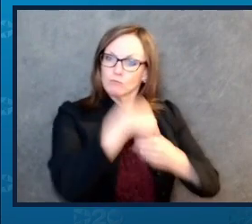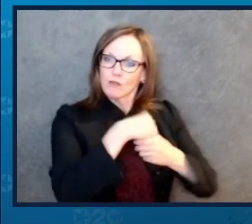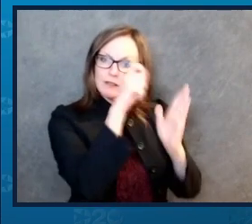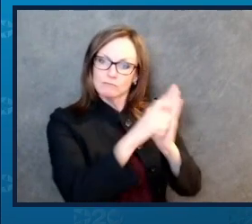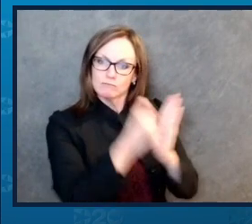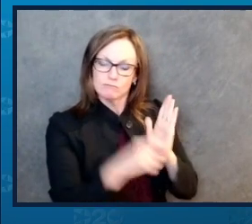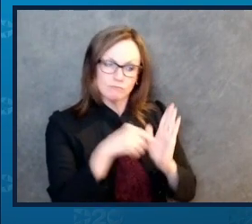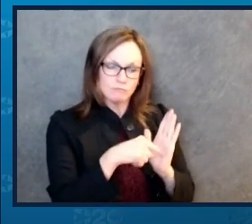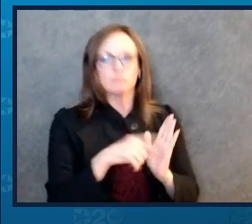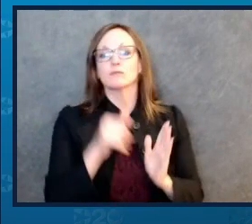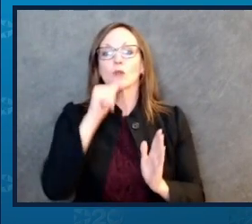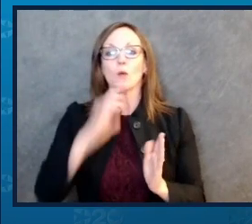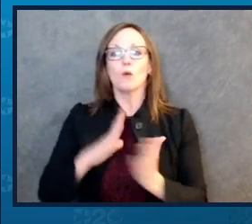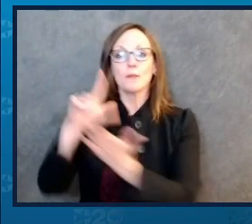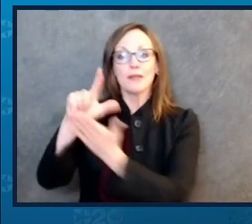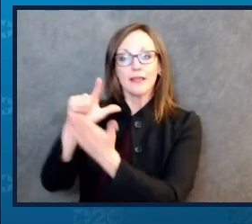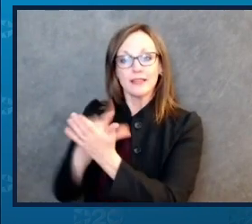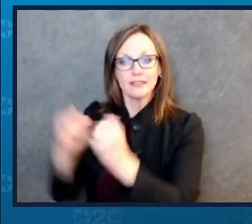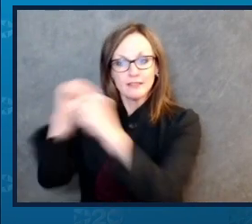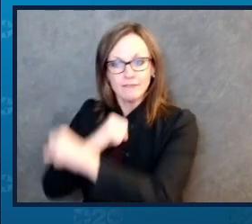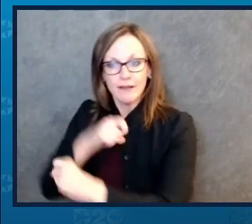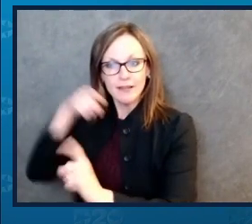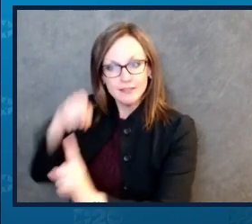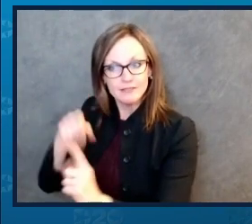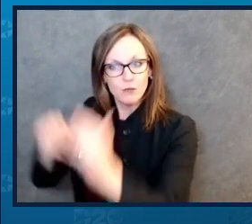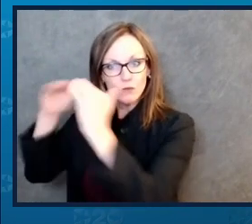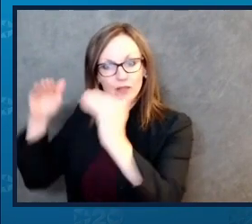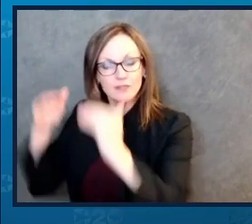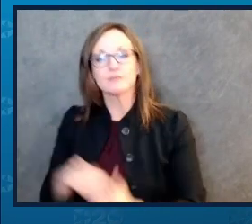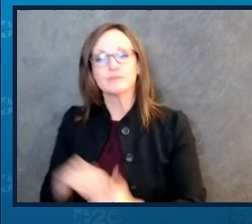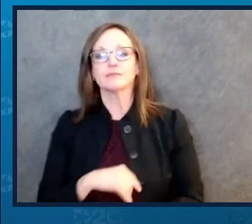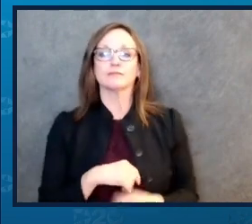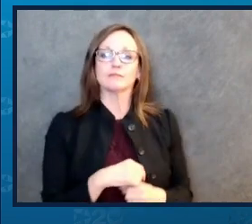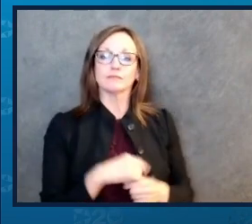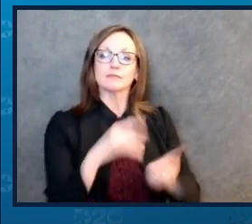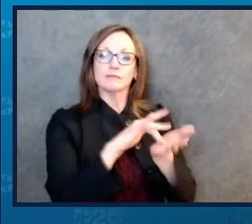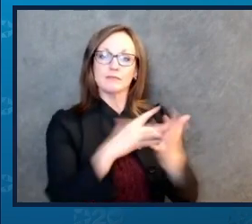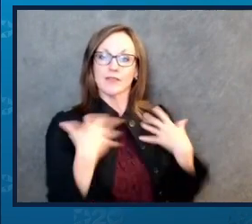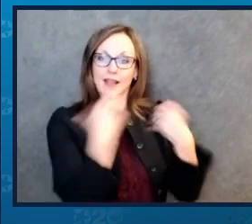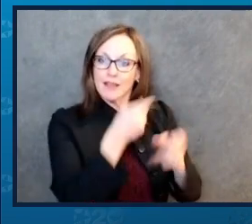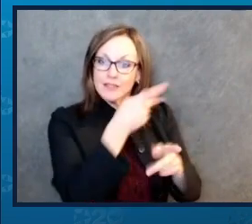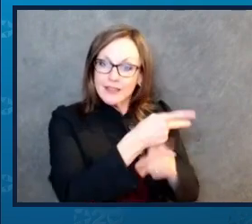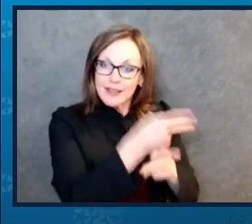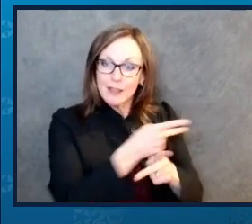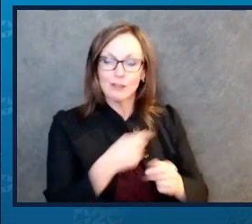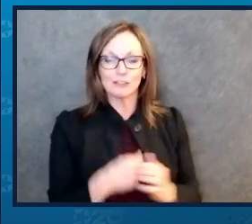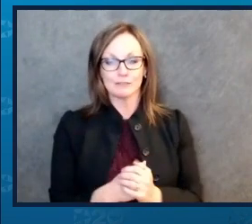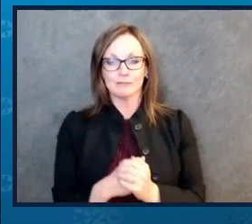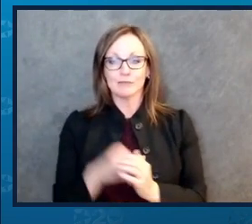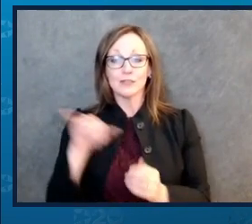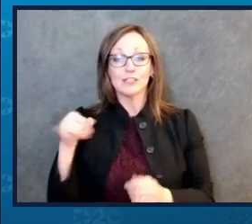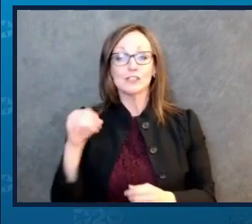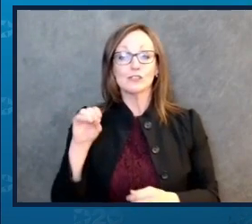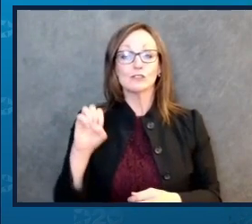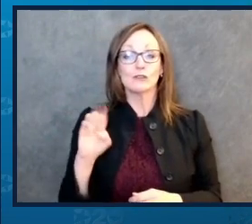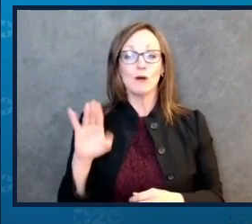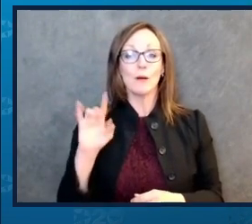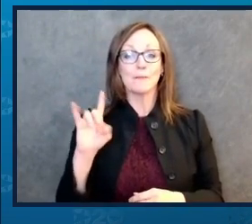TO EVERYONE. JOE BIDEN KNOWS A STRONGER